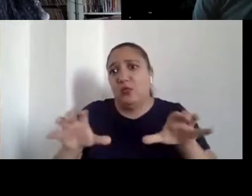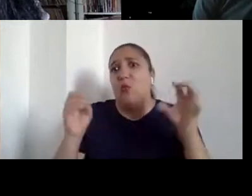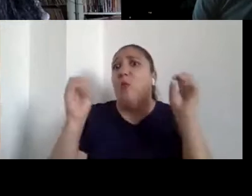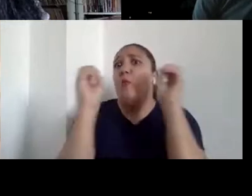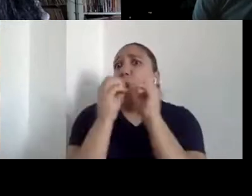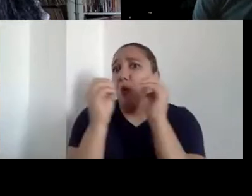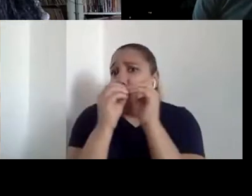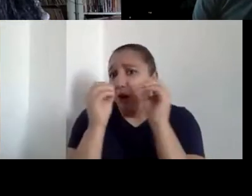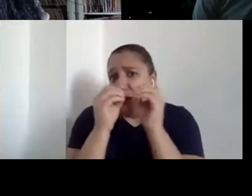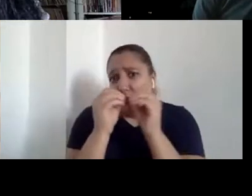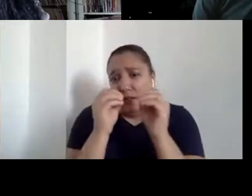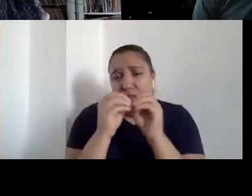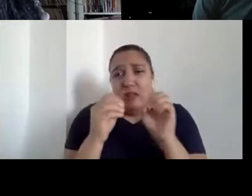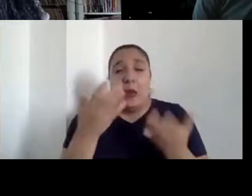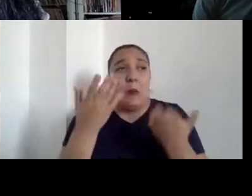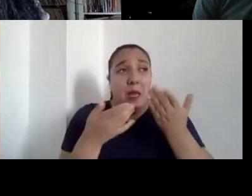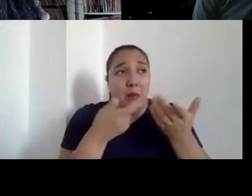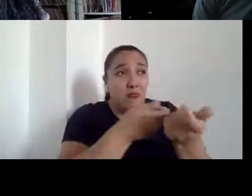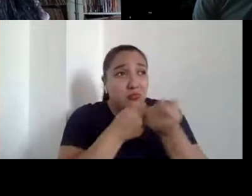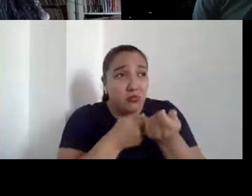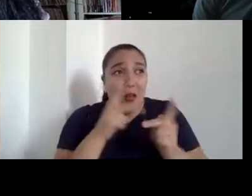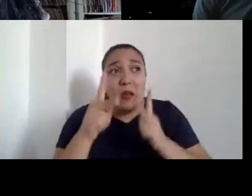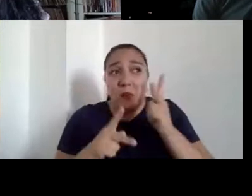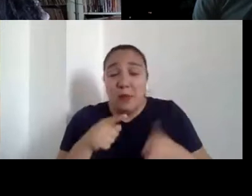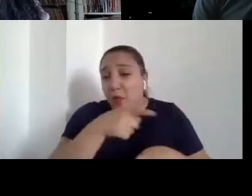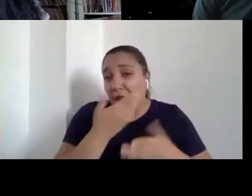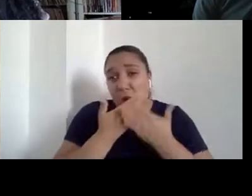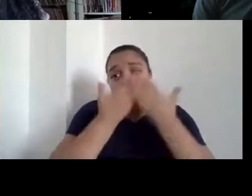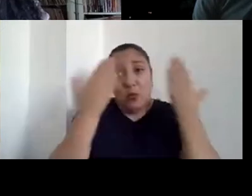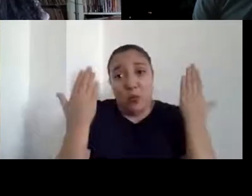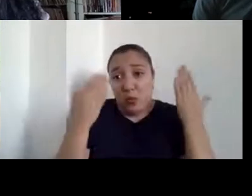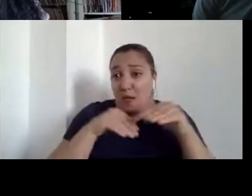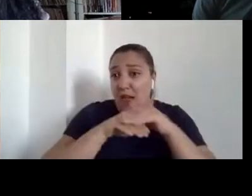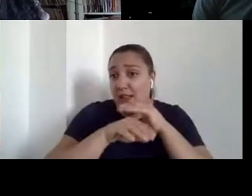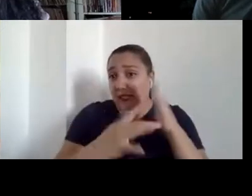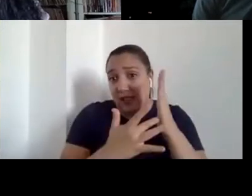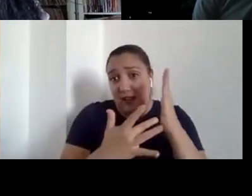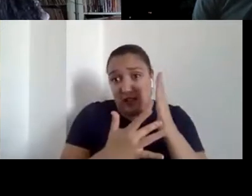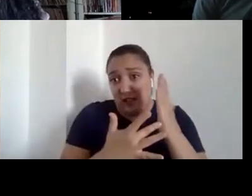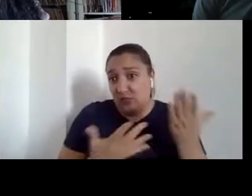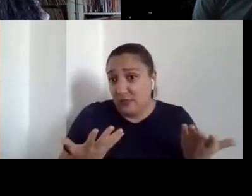who don't have access to technology access to technology or access to knowledge about